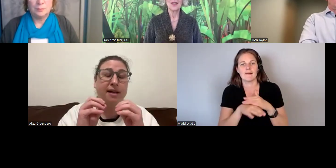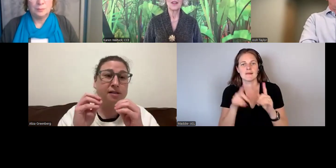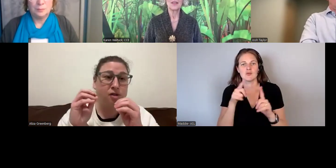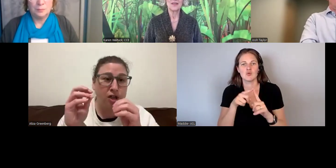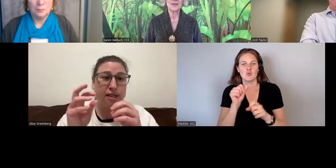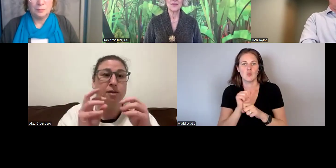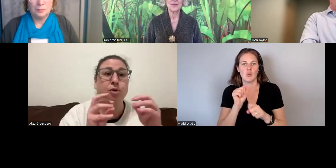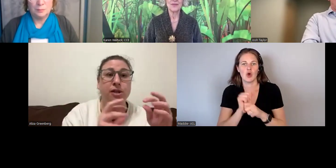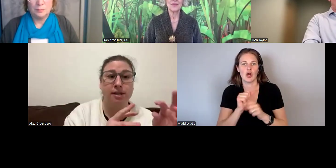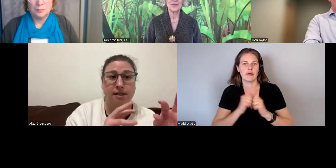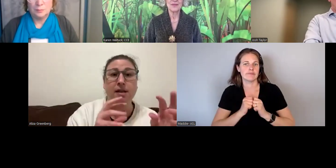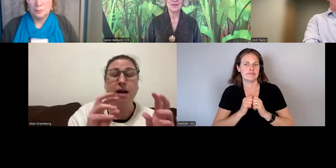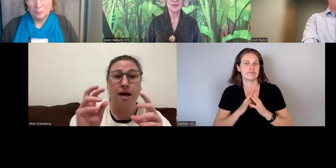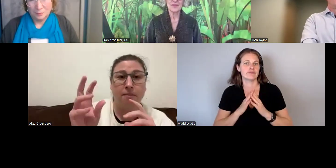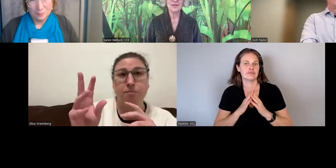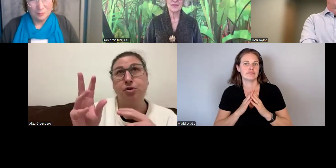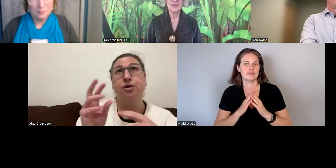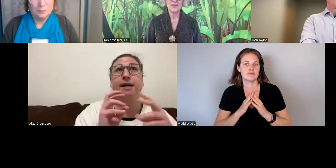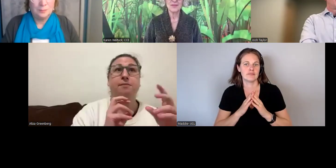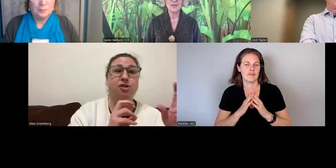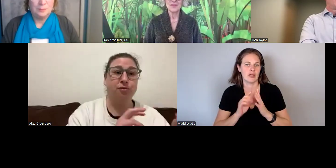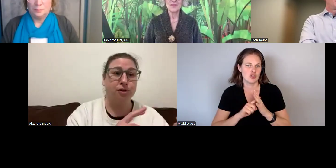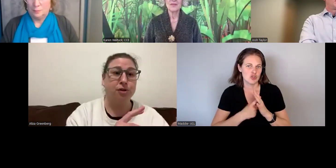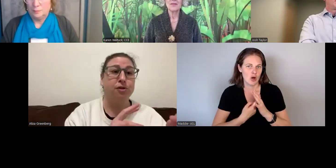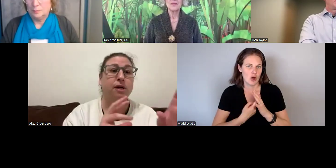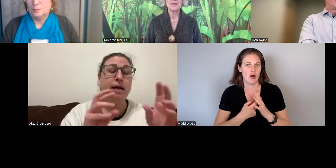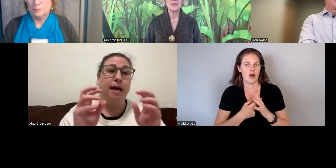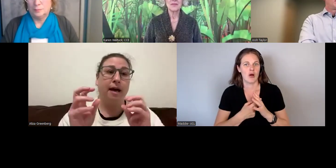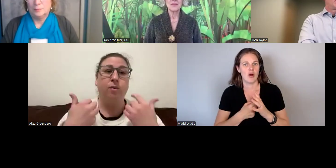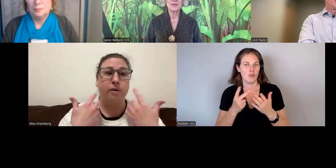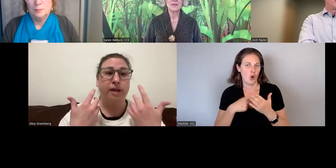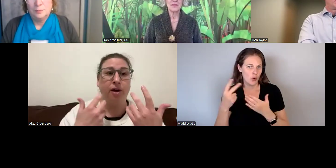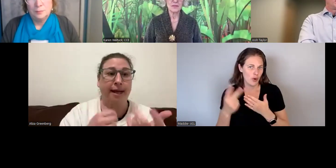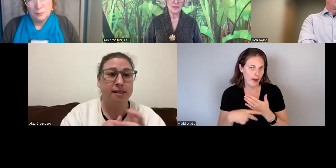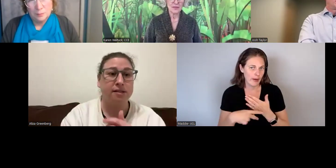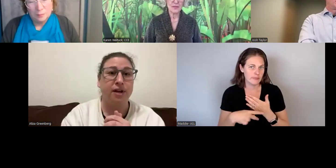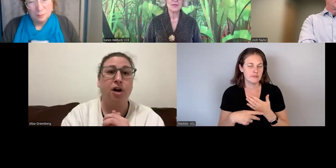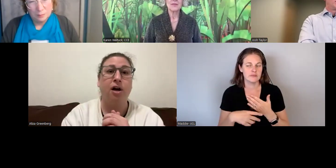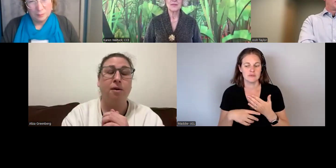that's starting to put programs through what we call ACCES-VR,